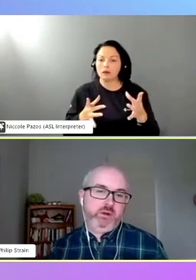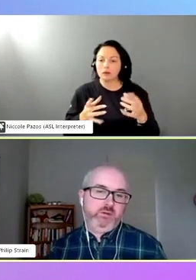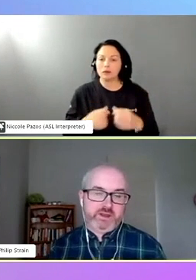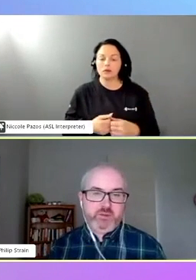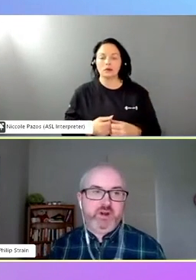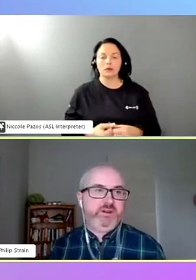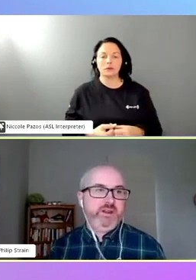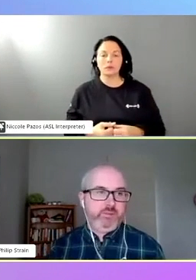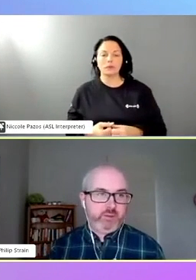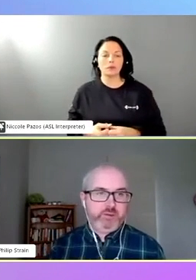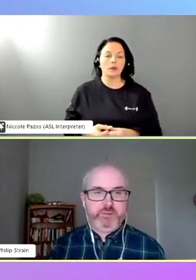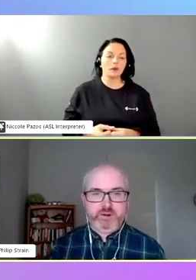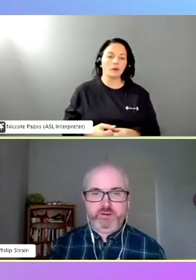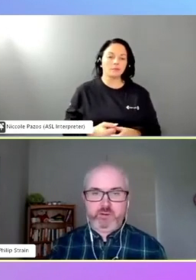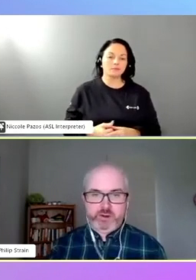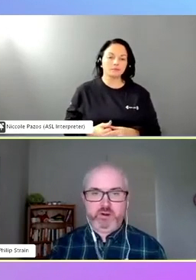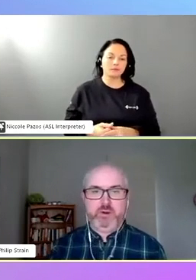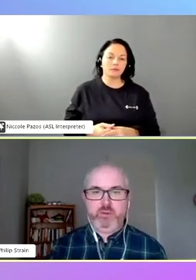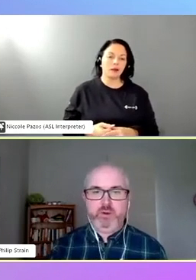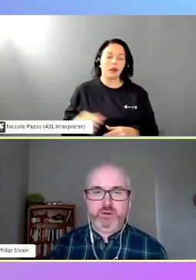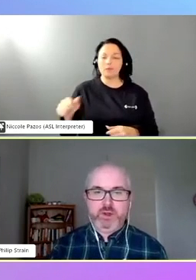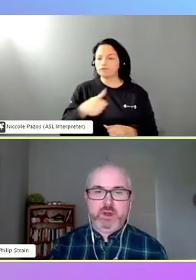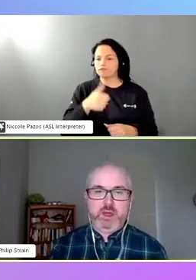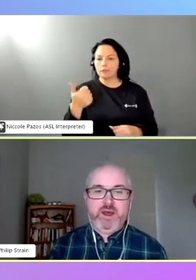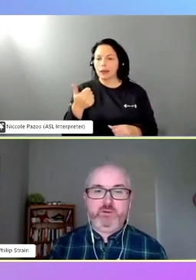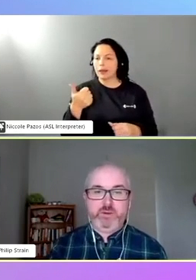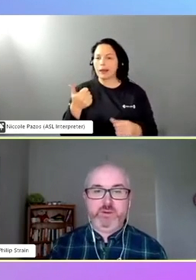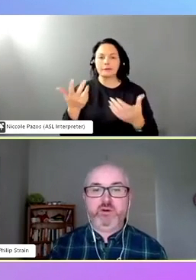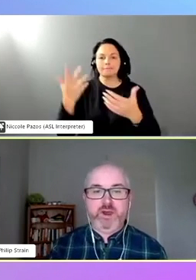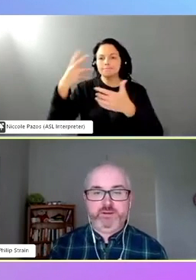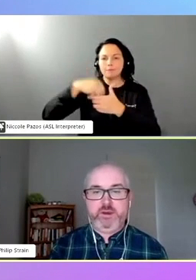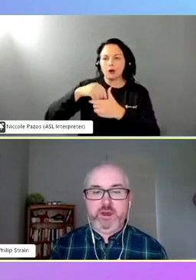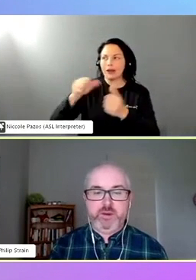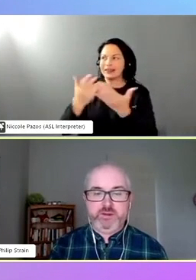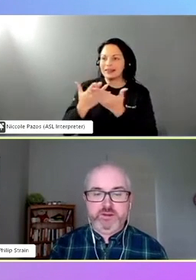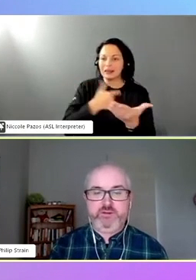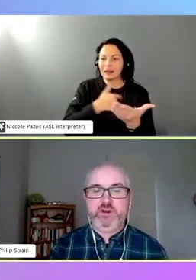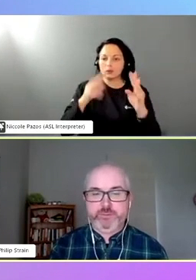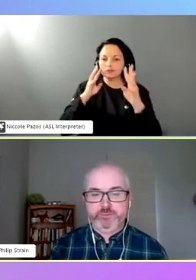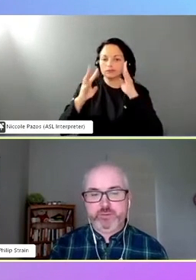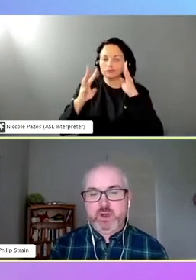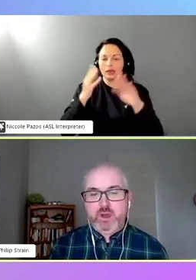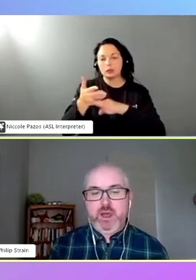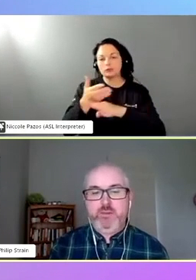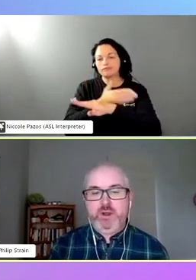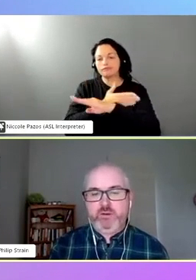on the board, and then since our tool is a collaborative 1, the collaboration aspect is very important.